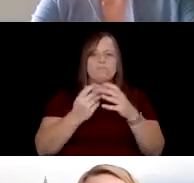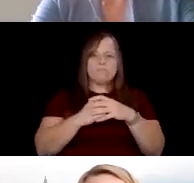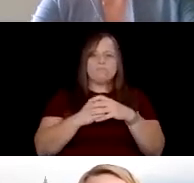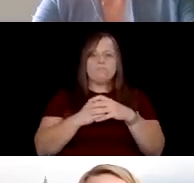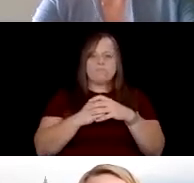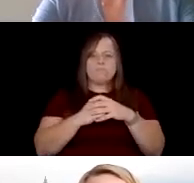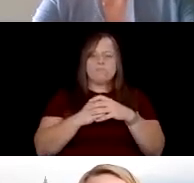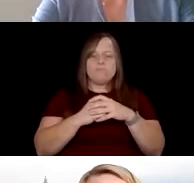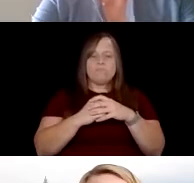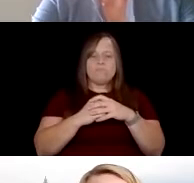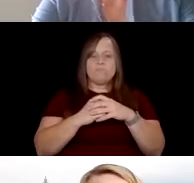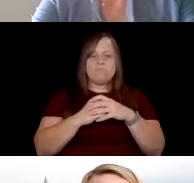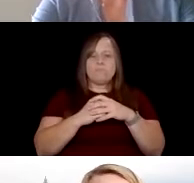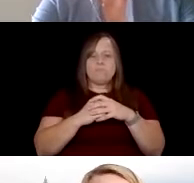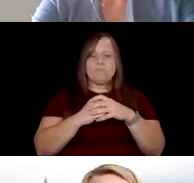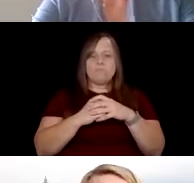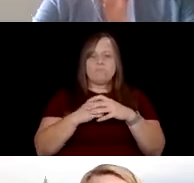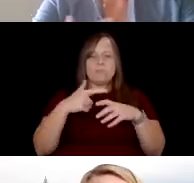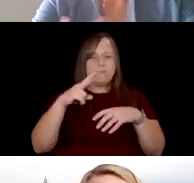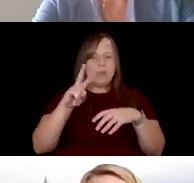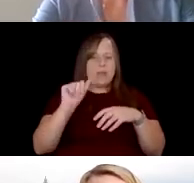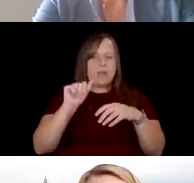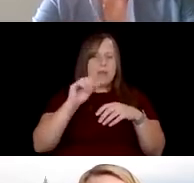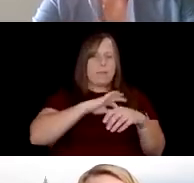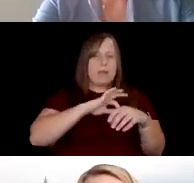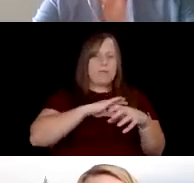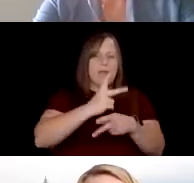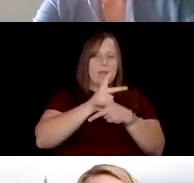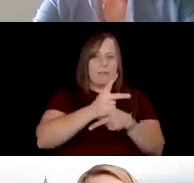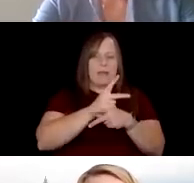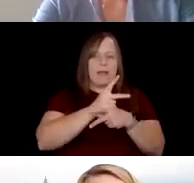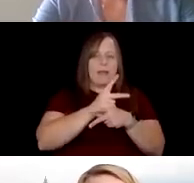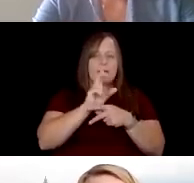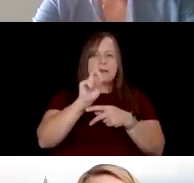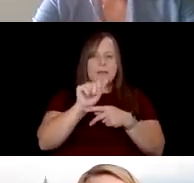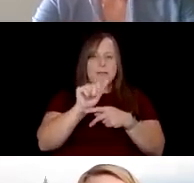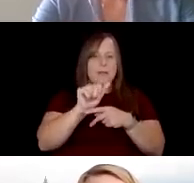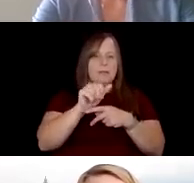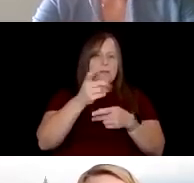I mean, just kind of what VA benefits encompass, right? It includes things like healthcare, it includes disability compensation,